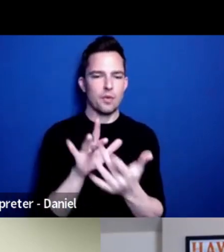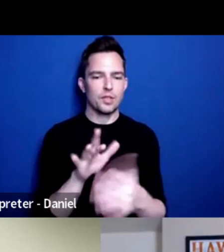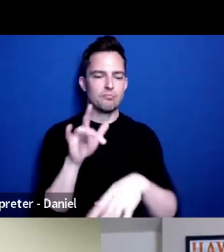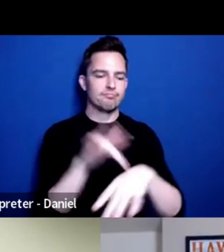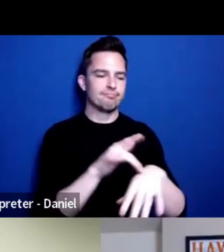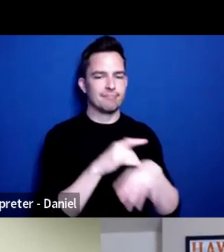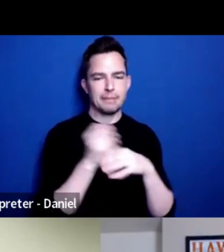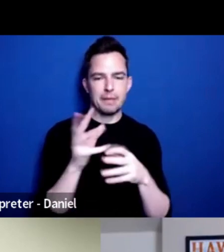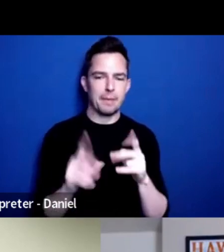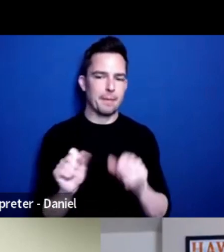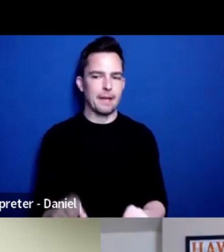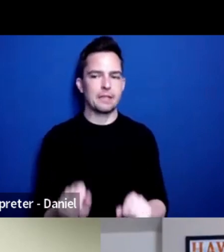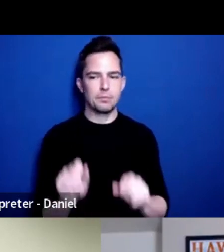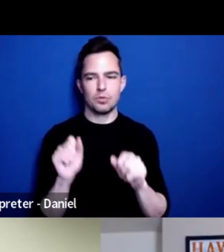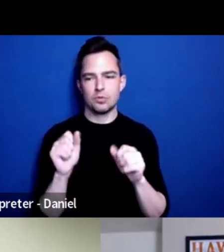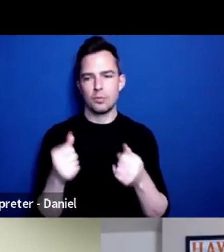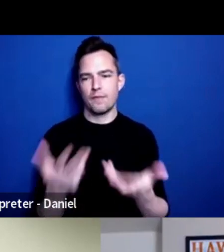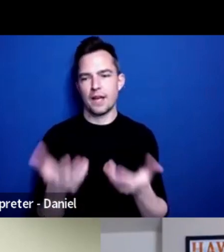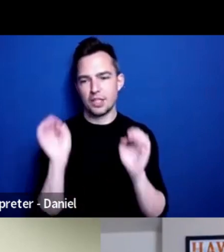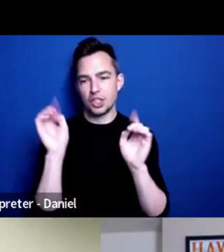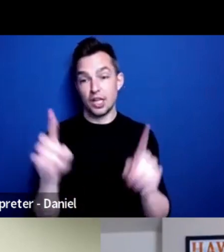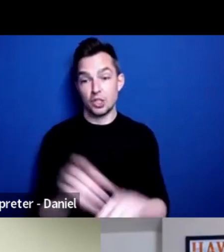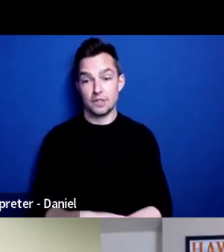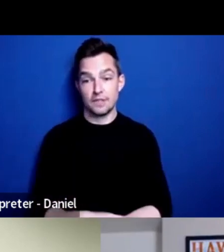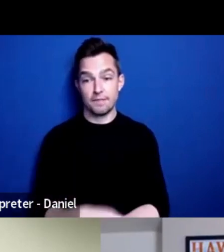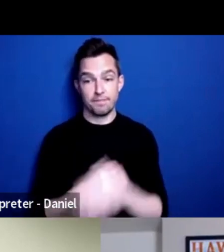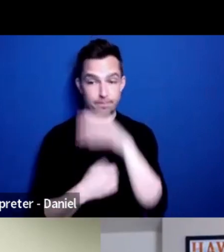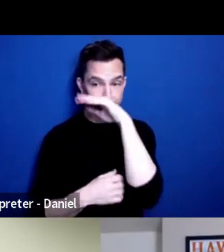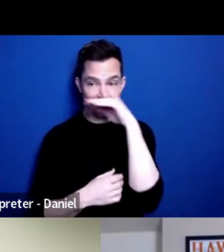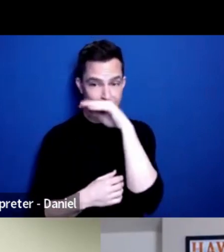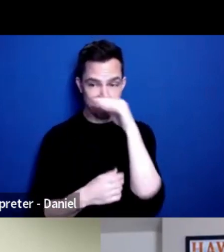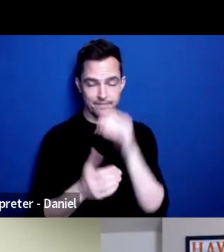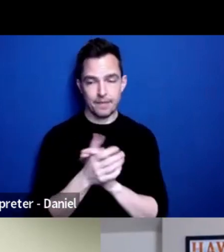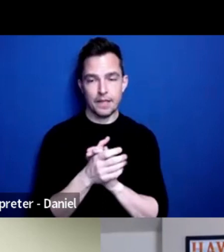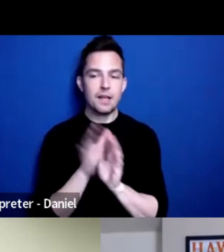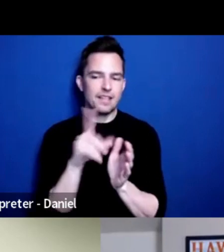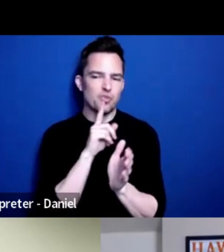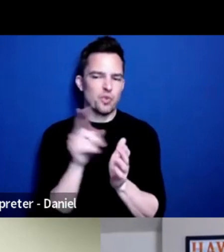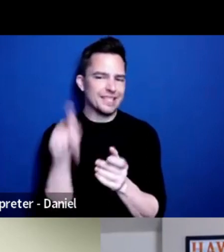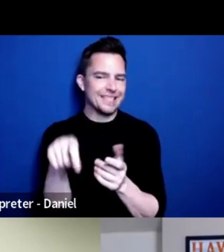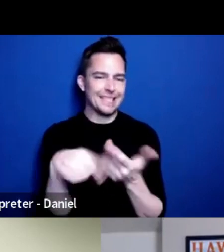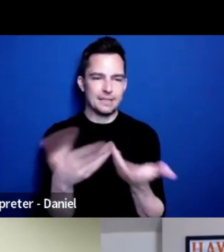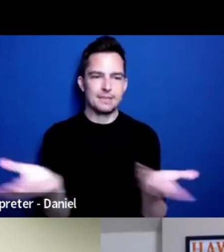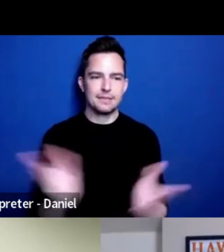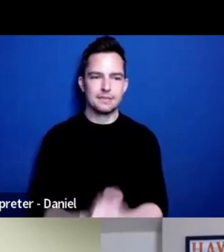can providing the education. So I think that's a real neat. Judy Dettmer: Great, thank you.